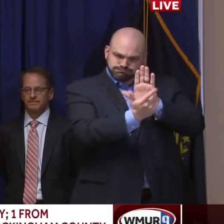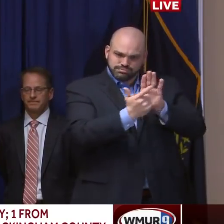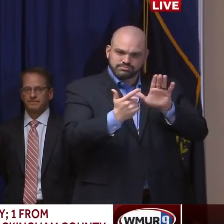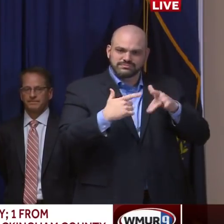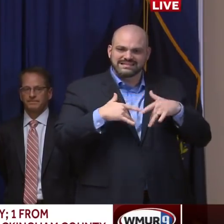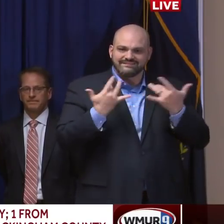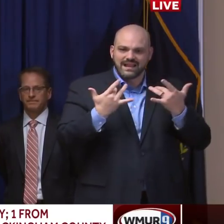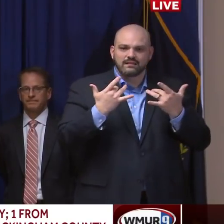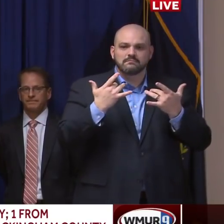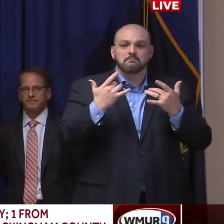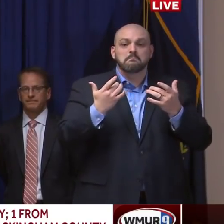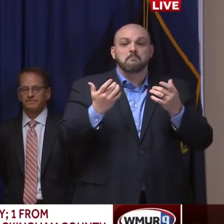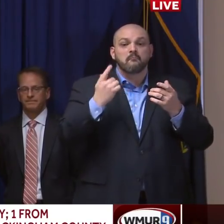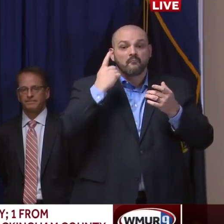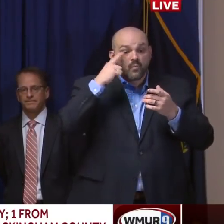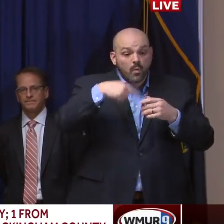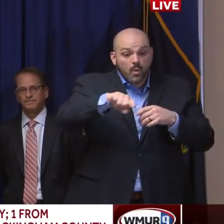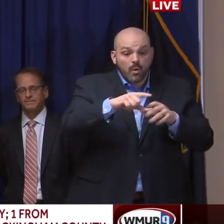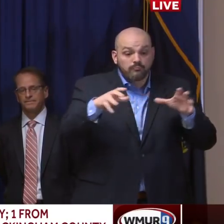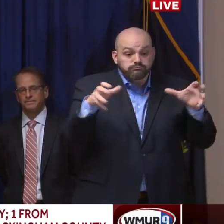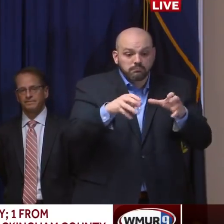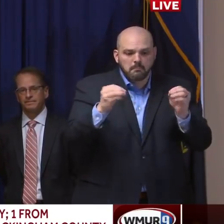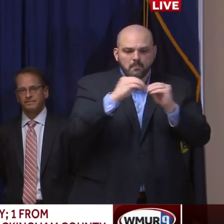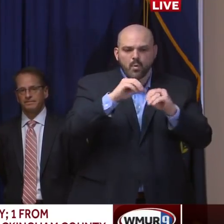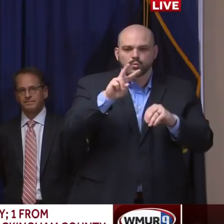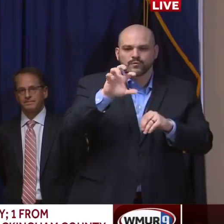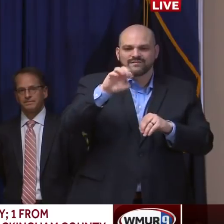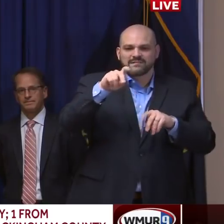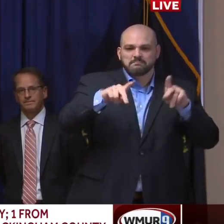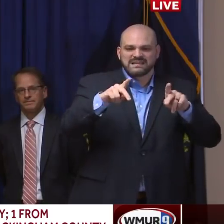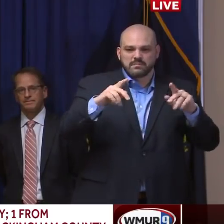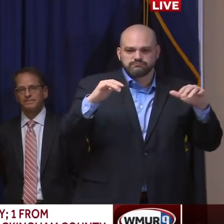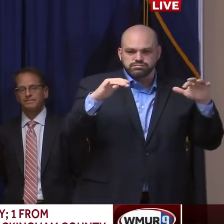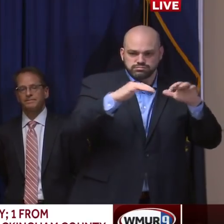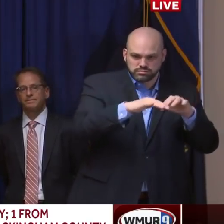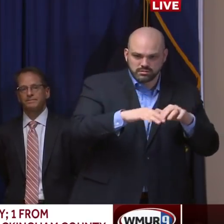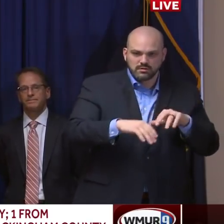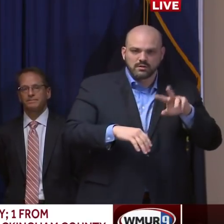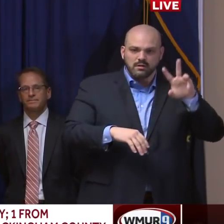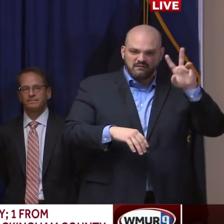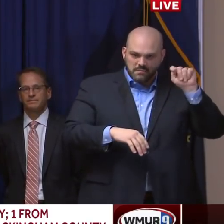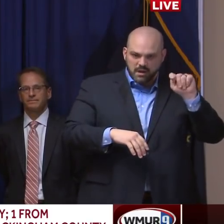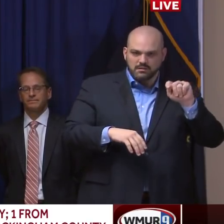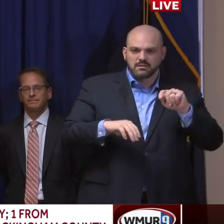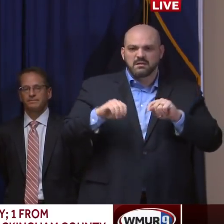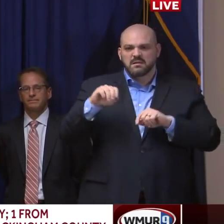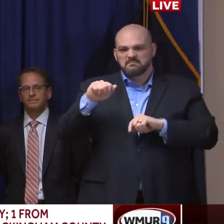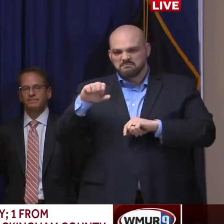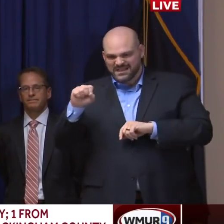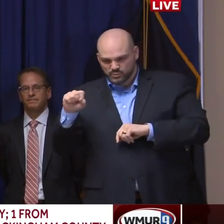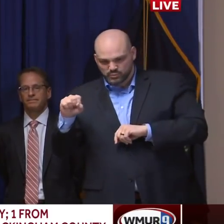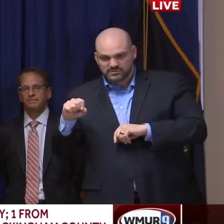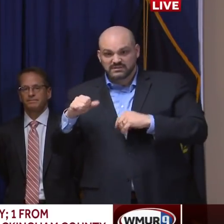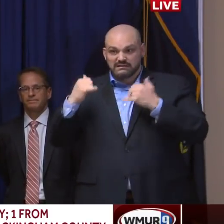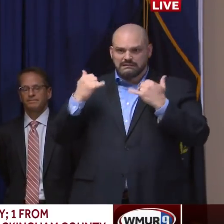GOVERNOR OF VERMONT ISSUED A BAN.